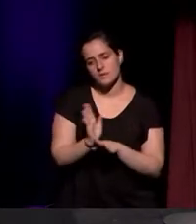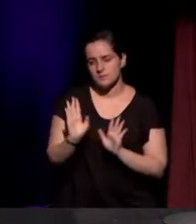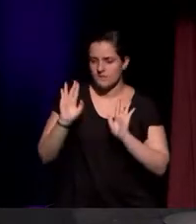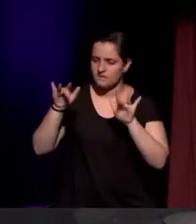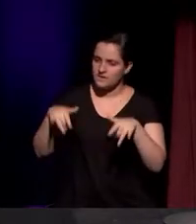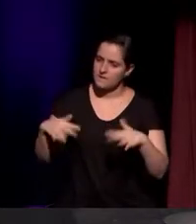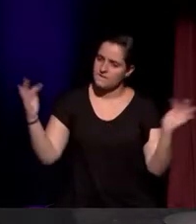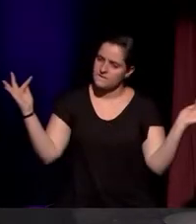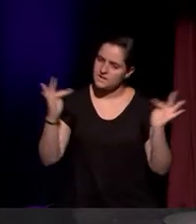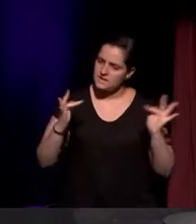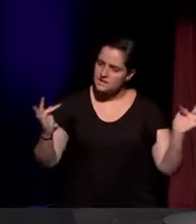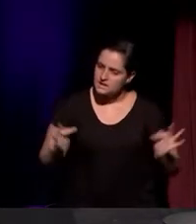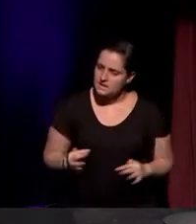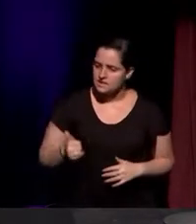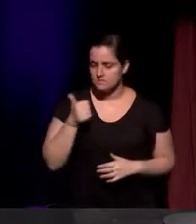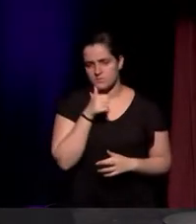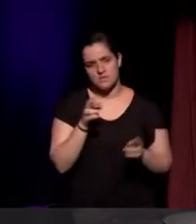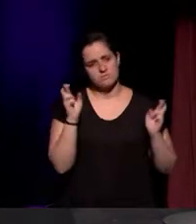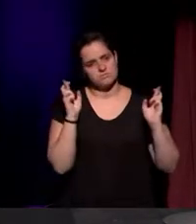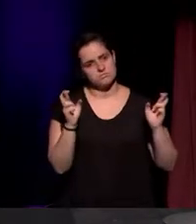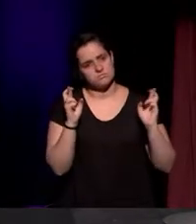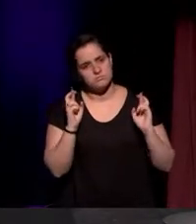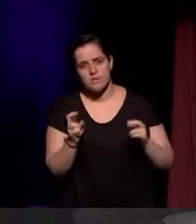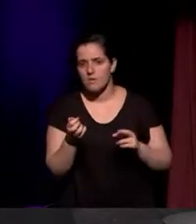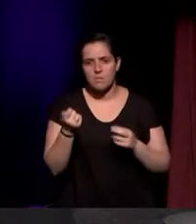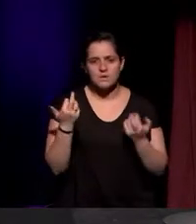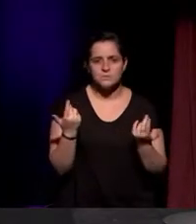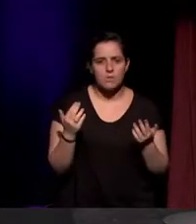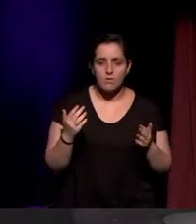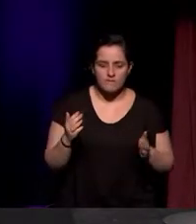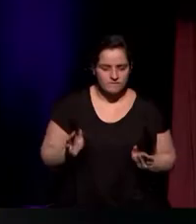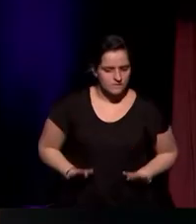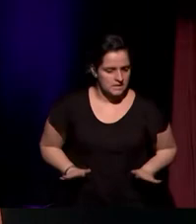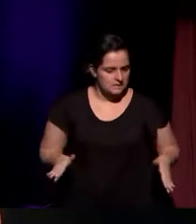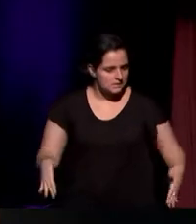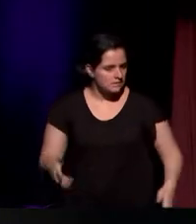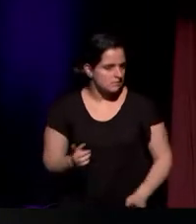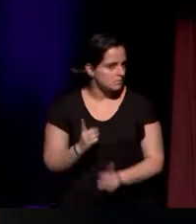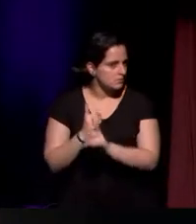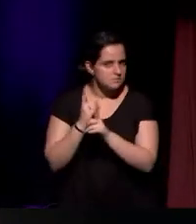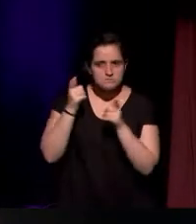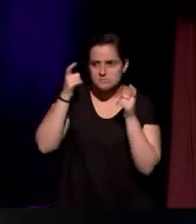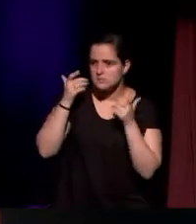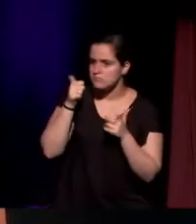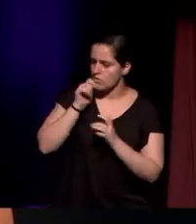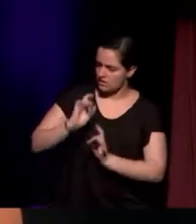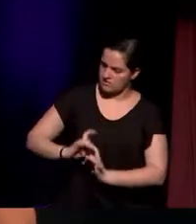for all women, the movie of Cinderella. They were activists, they were independent women,